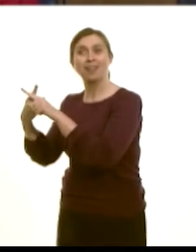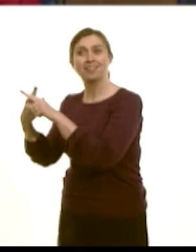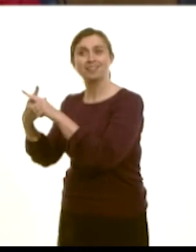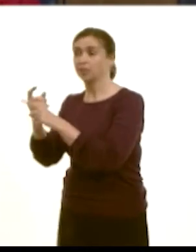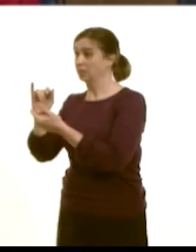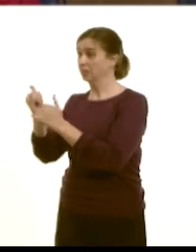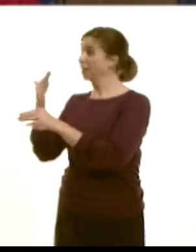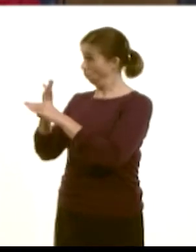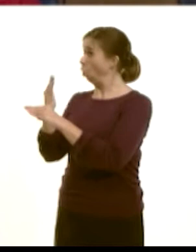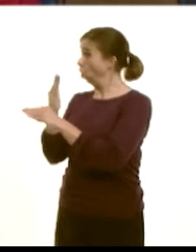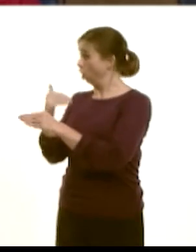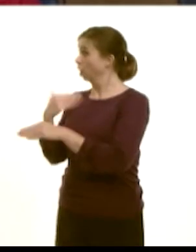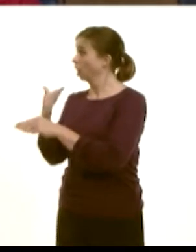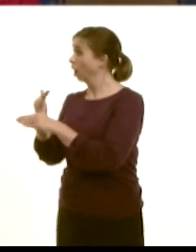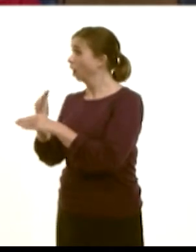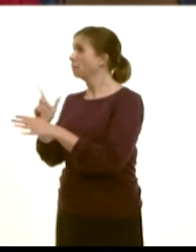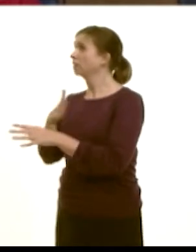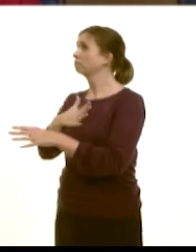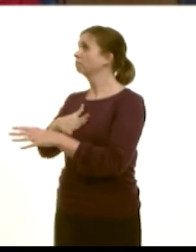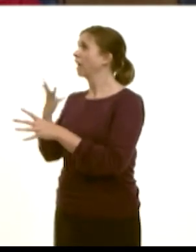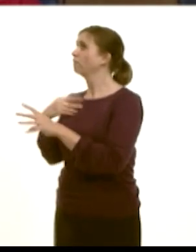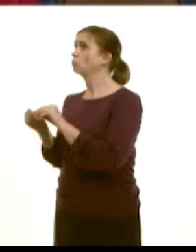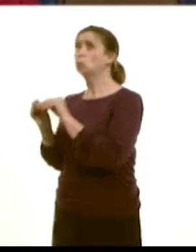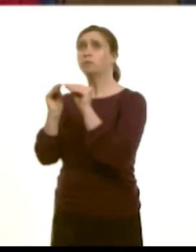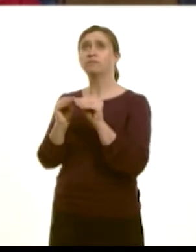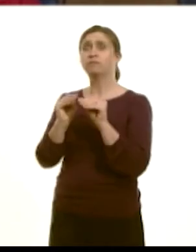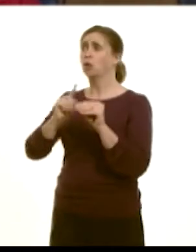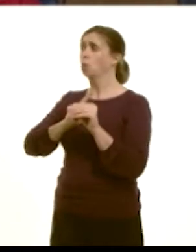forced to move and to leave the areas where they live and work because they cannot afford